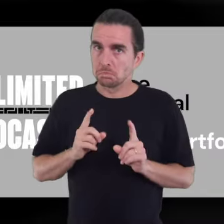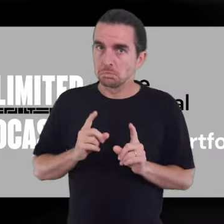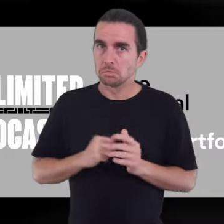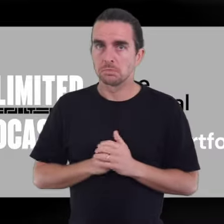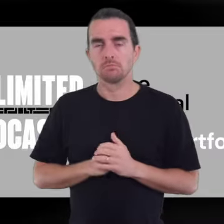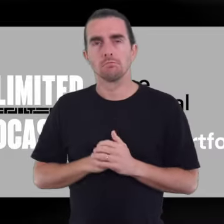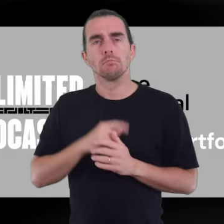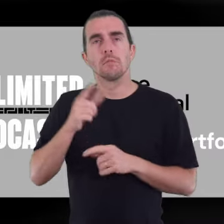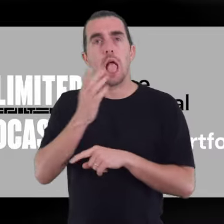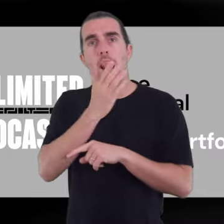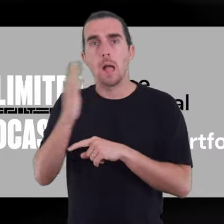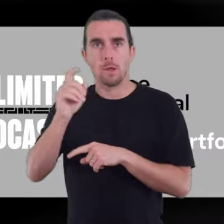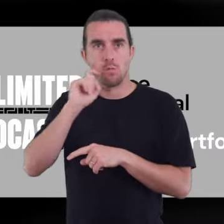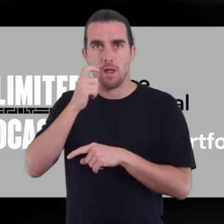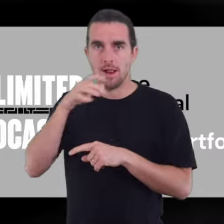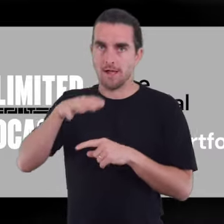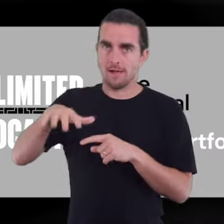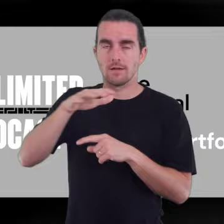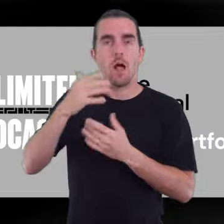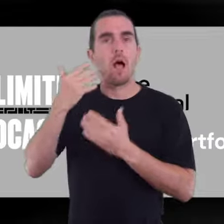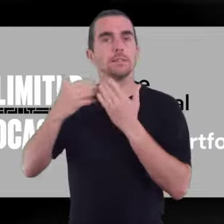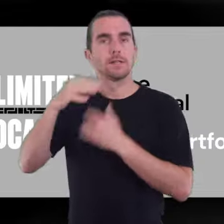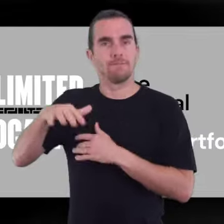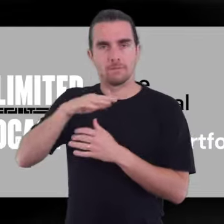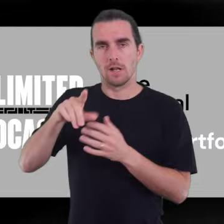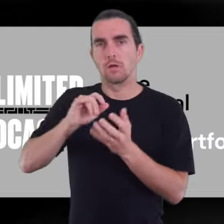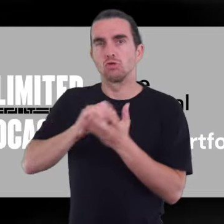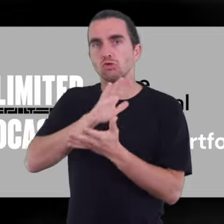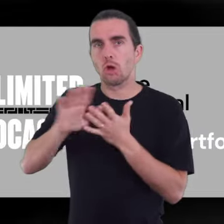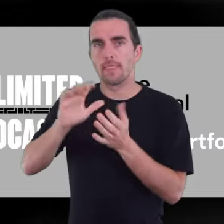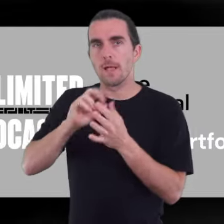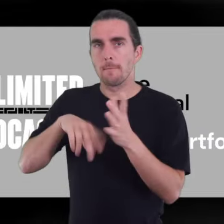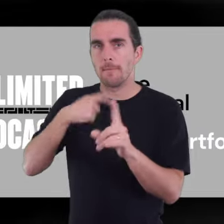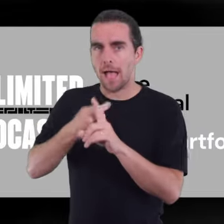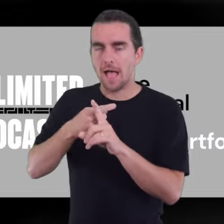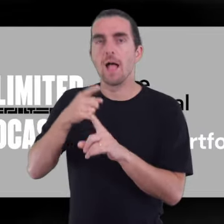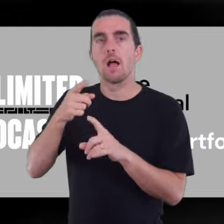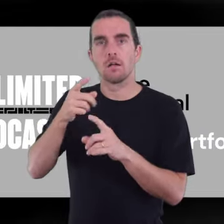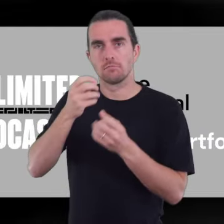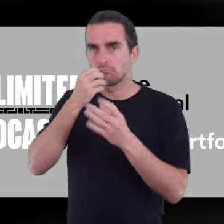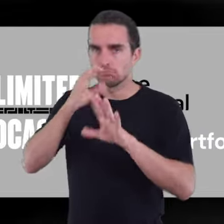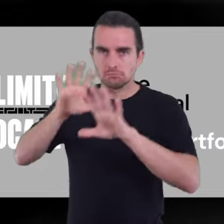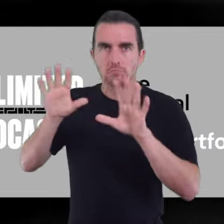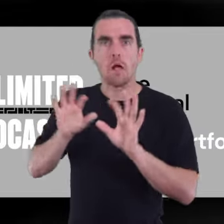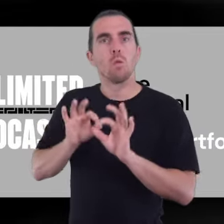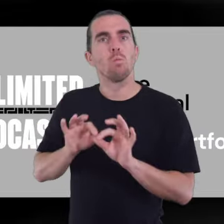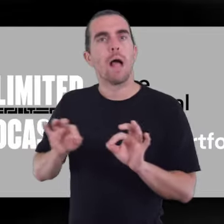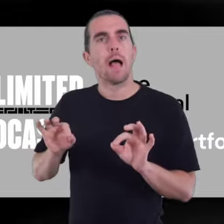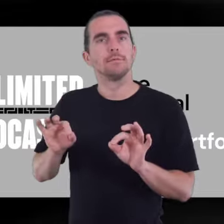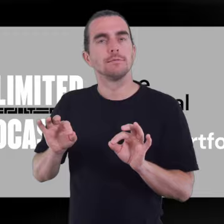[Lea] The library is going to be housed in the archive space at South Bank, and it's really designed to be a kind of quieter space.